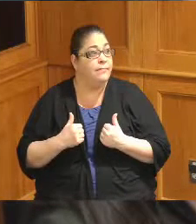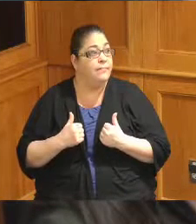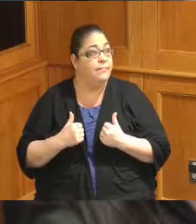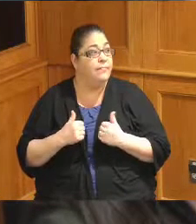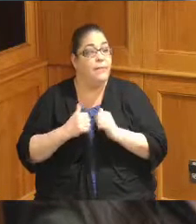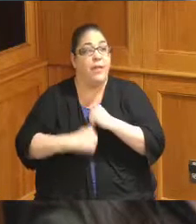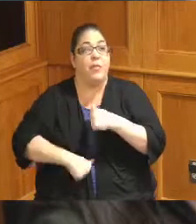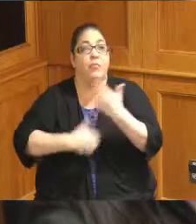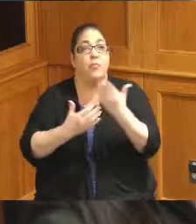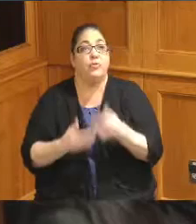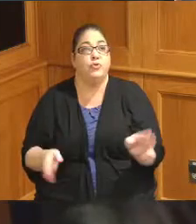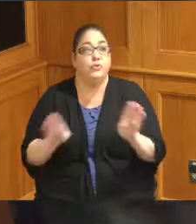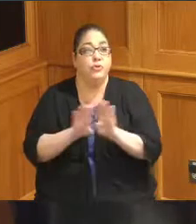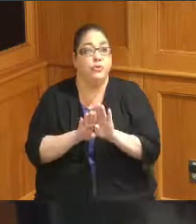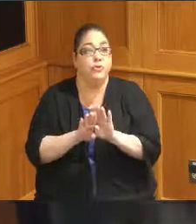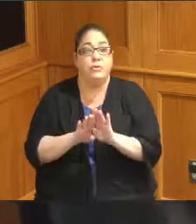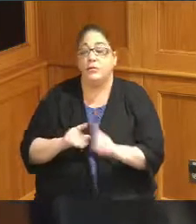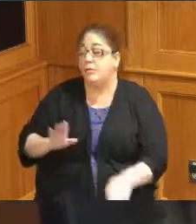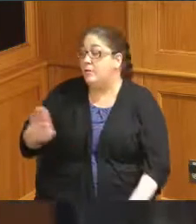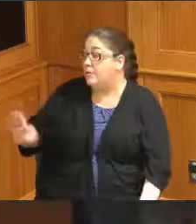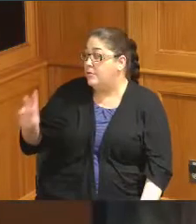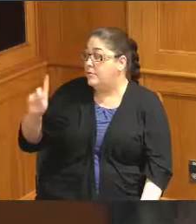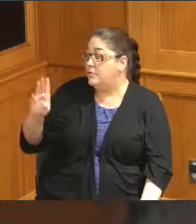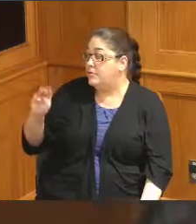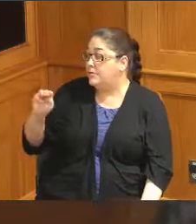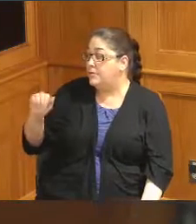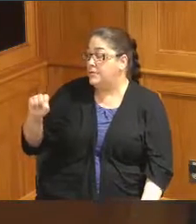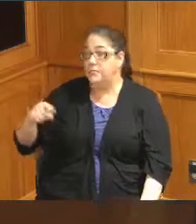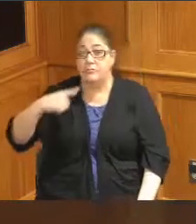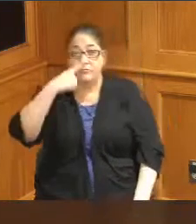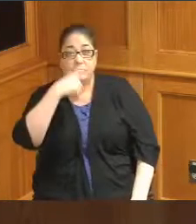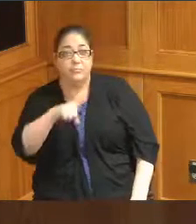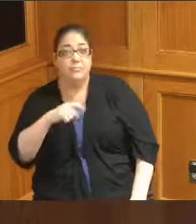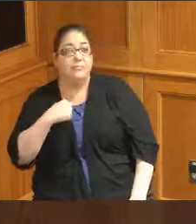to make a motion to adjourn I have oh you have yes I'm sorry Madam chair if I could just make